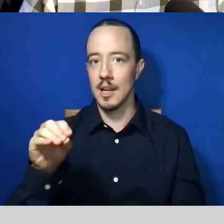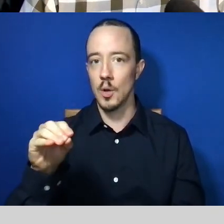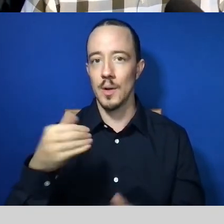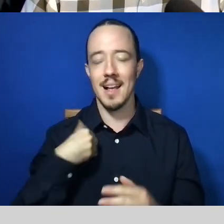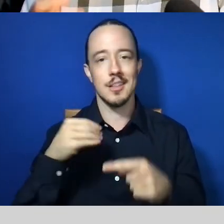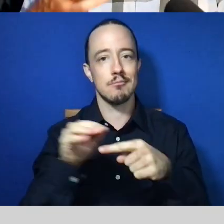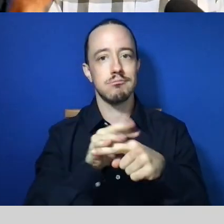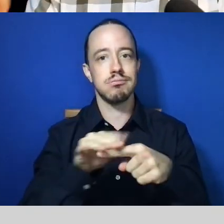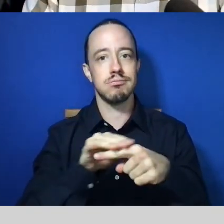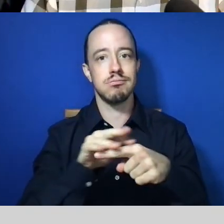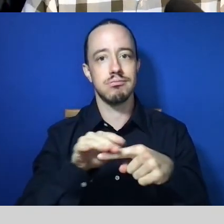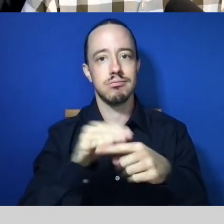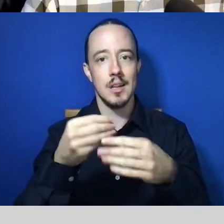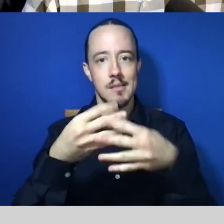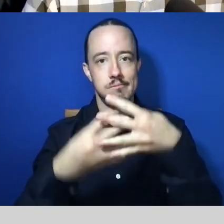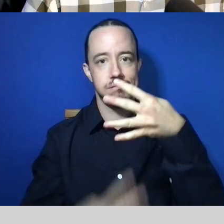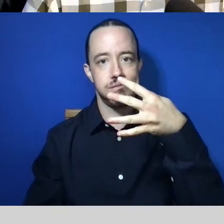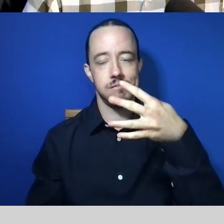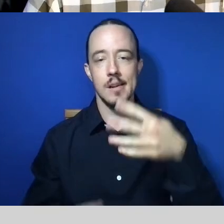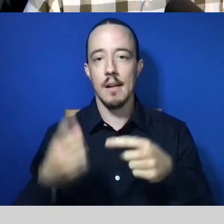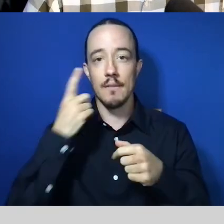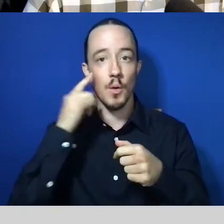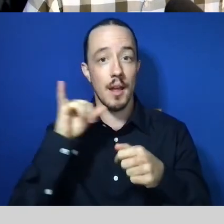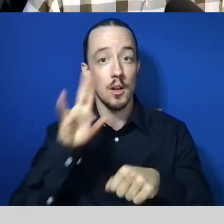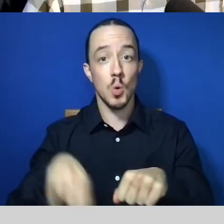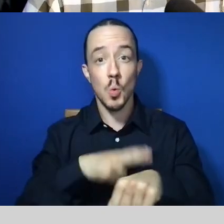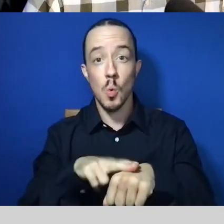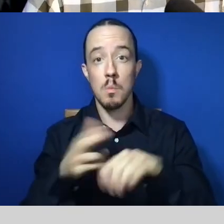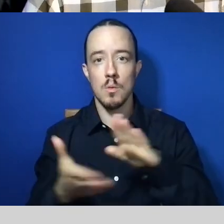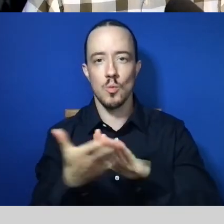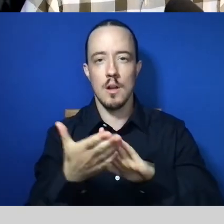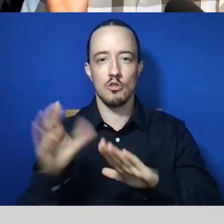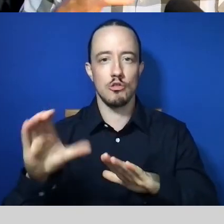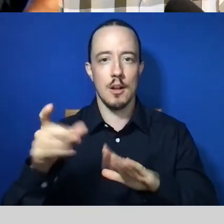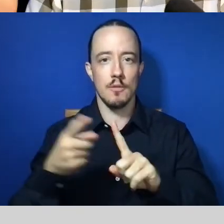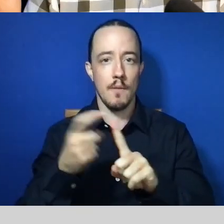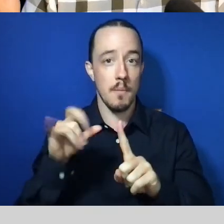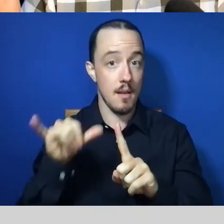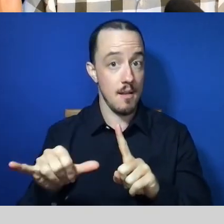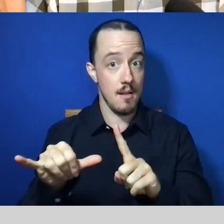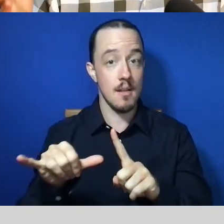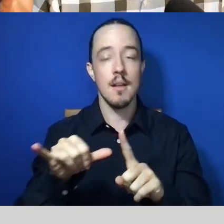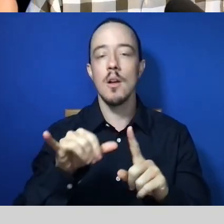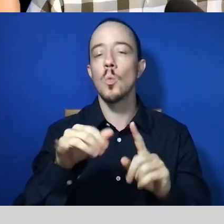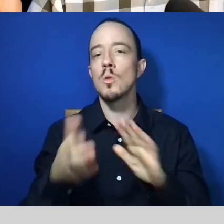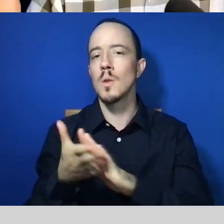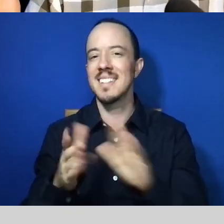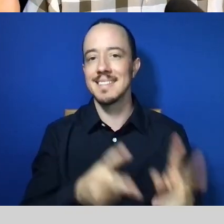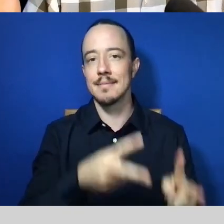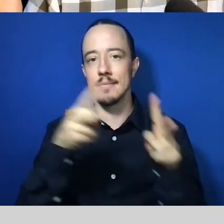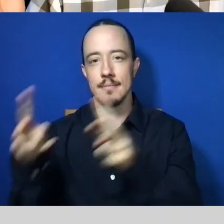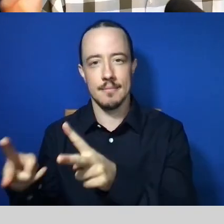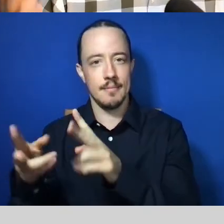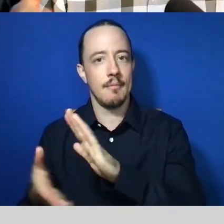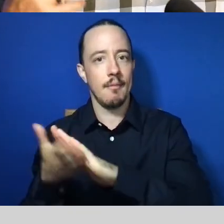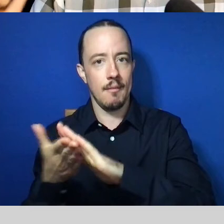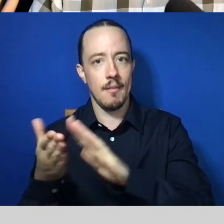which also is what we would normally run your channels from. We're running the exact same image but just as WebSockets for our Fargate containers.